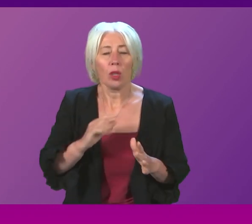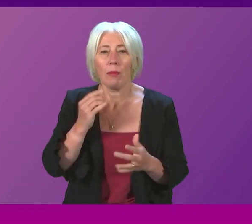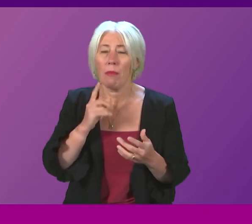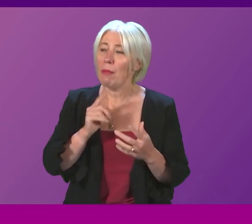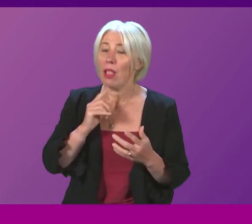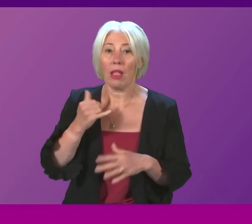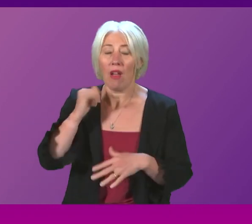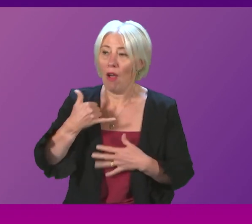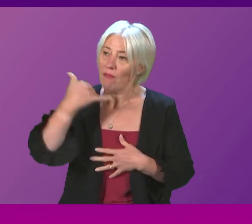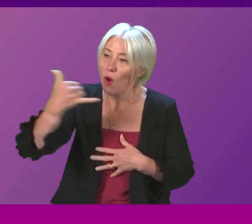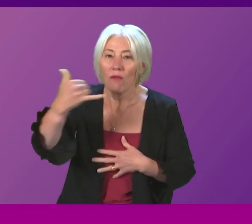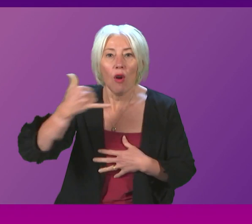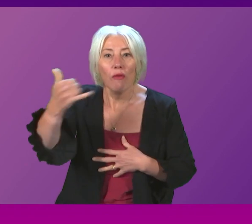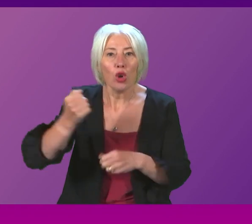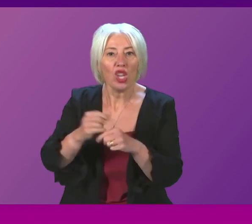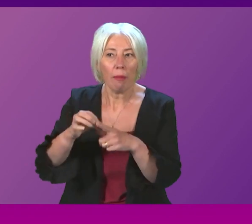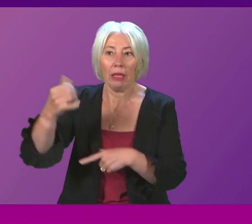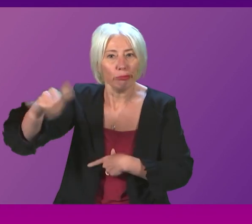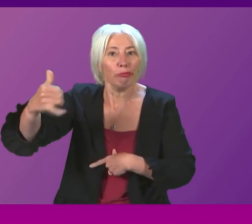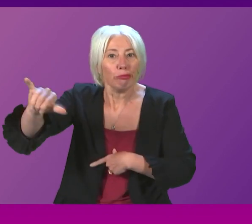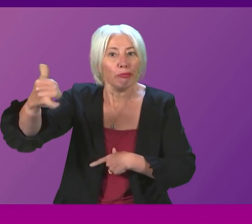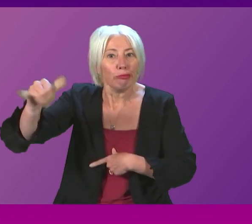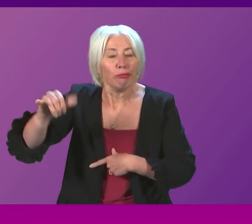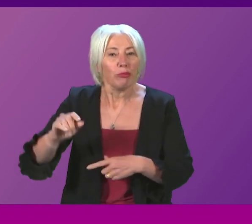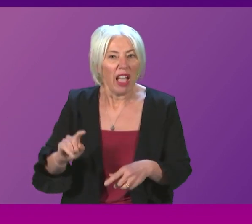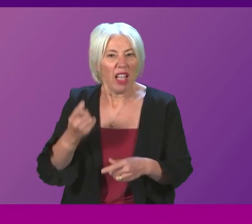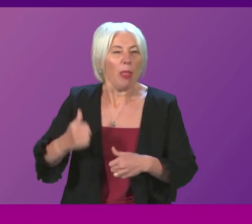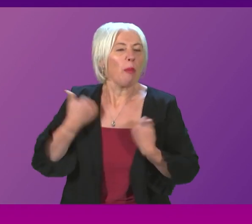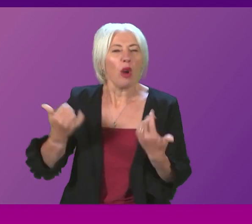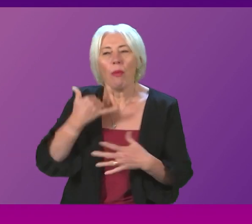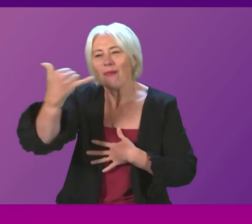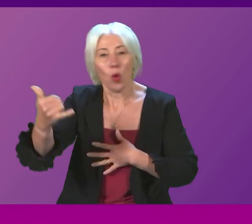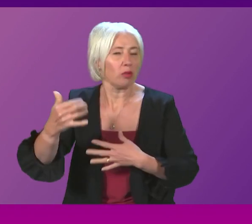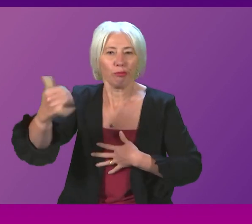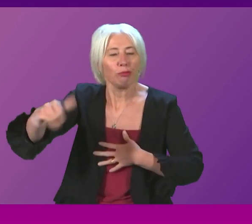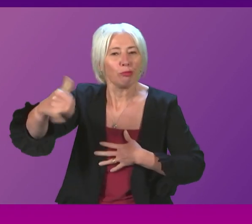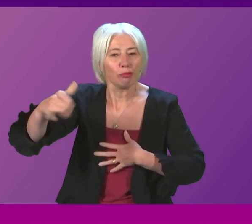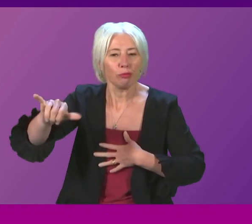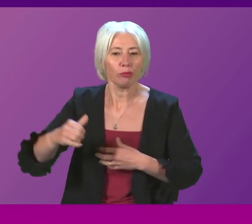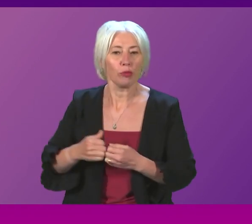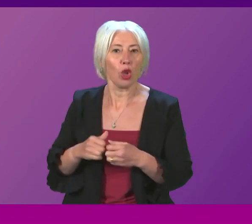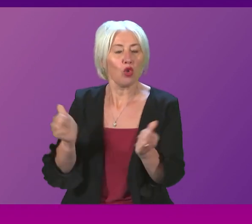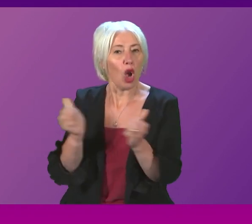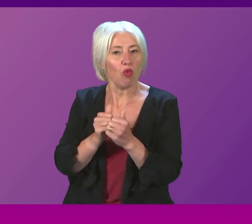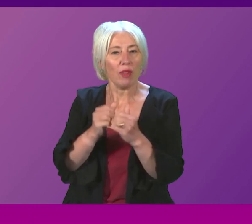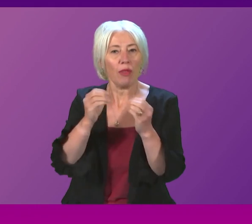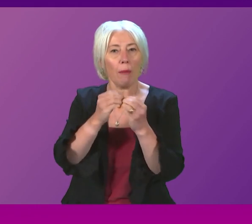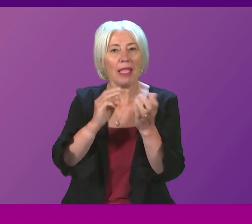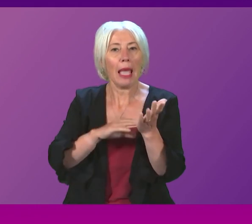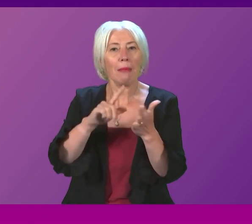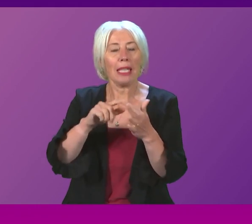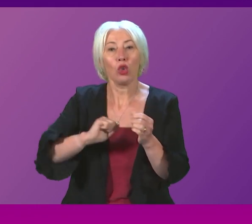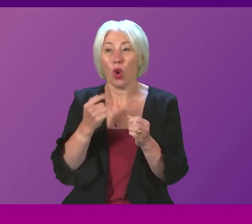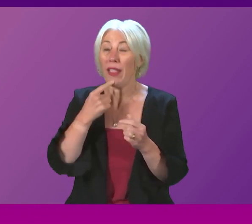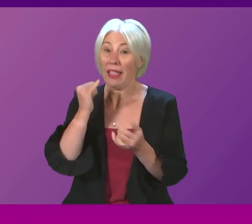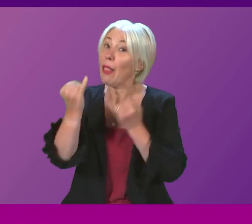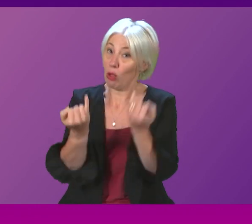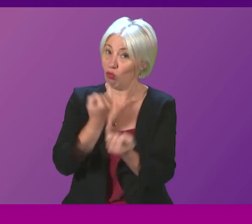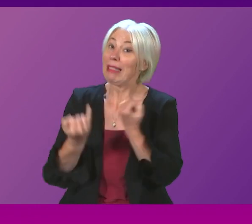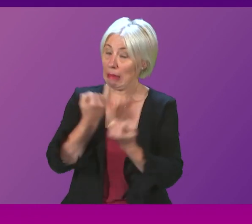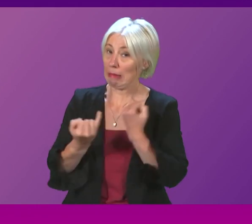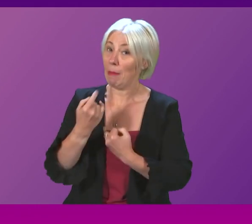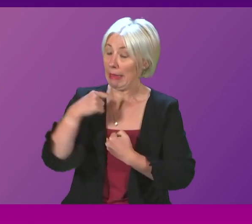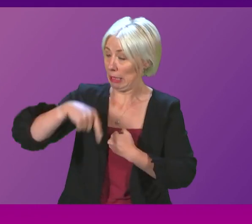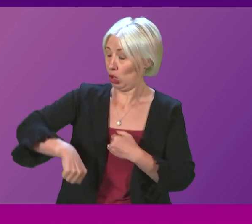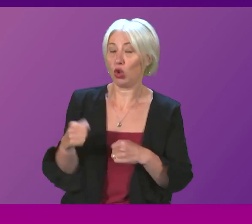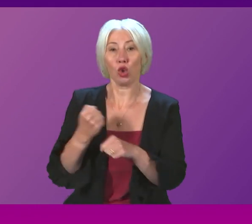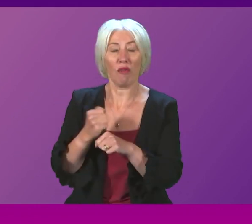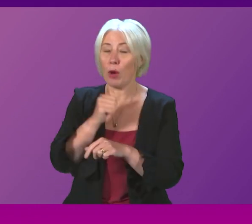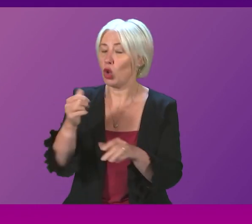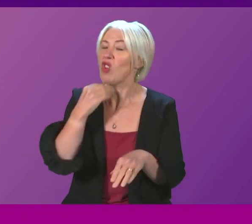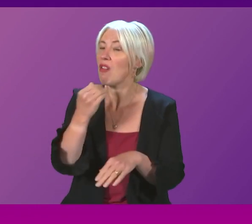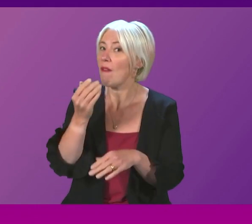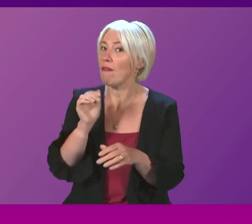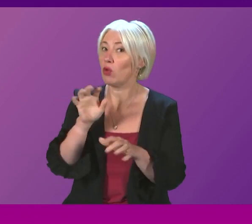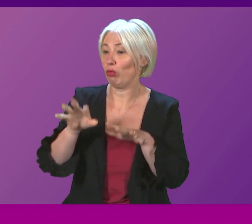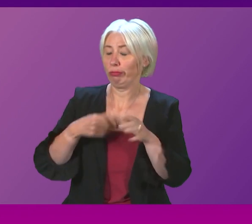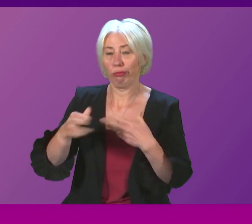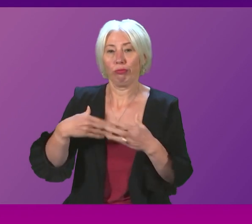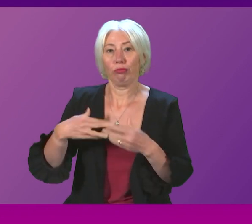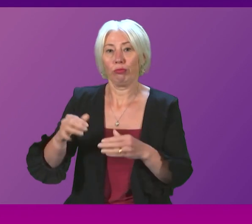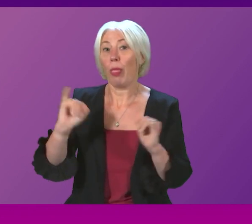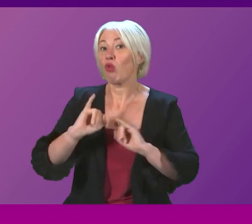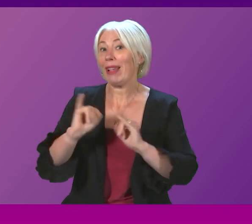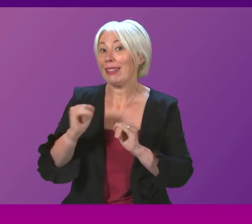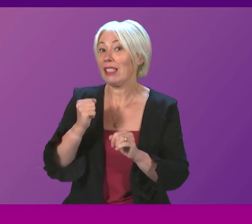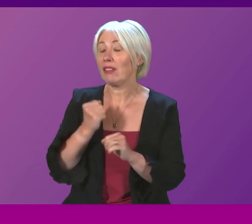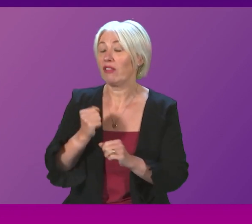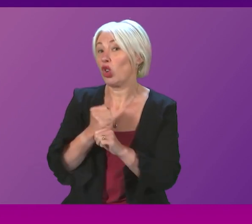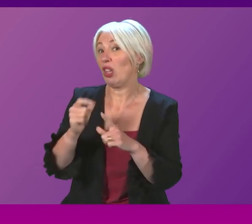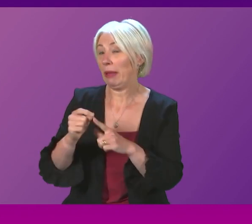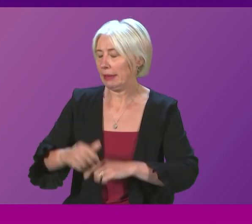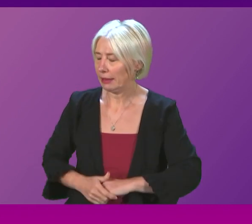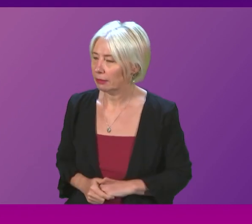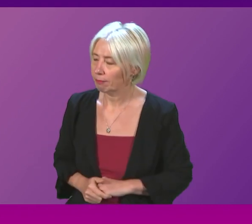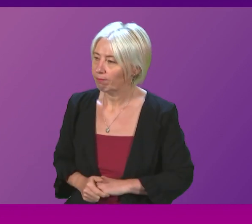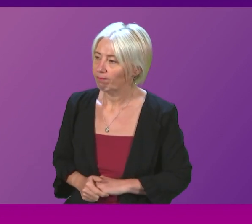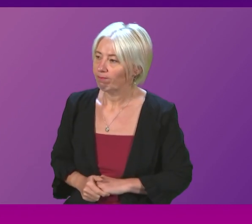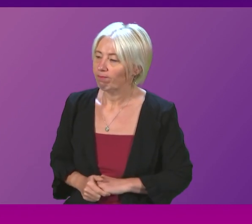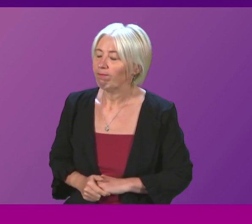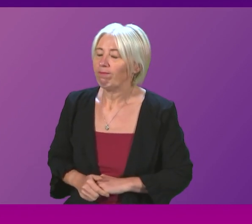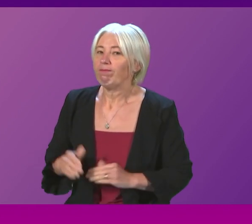I will come on in a second to what we are doing to tackle